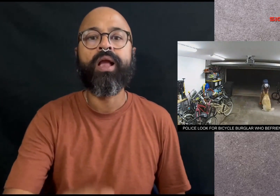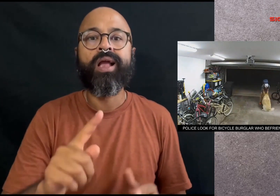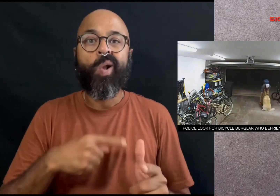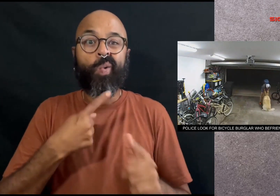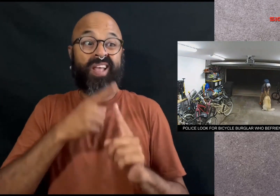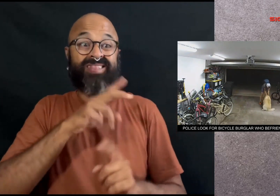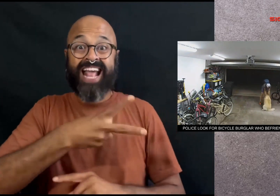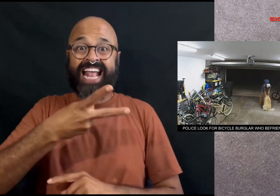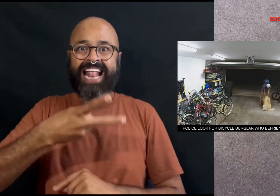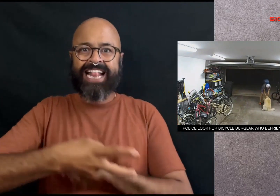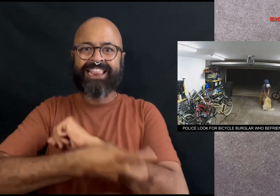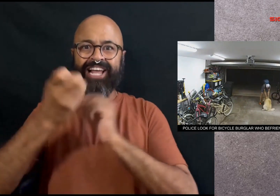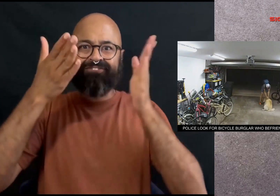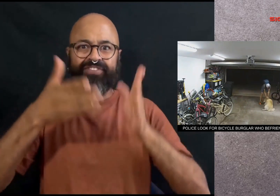but just as a thief was about to leave.